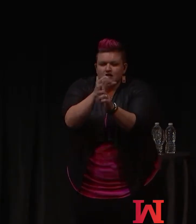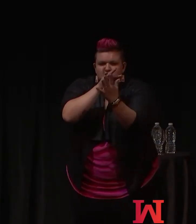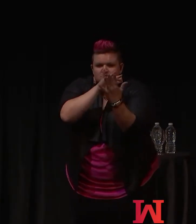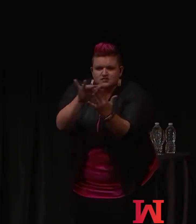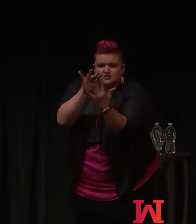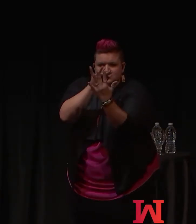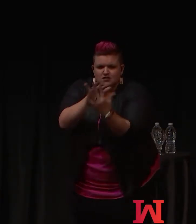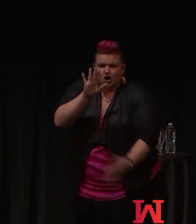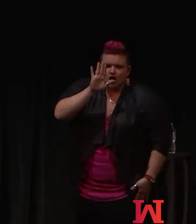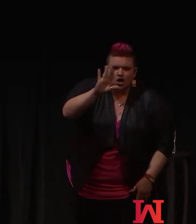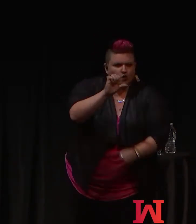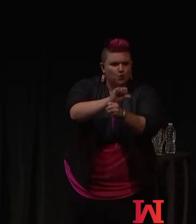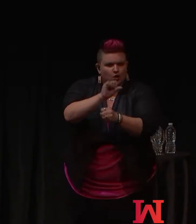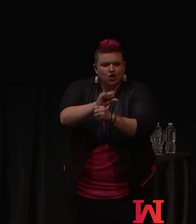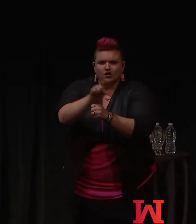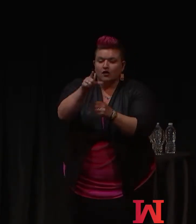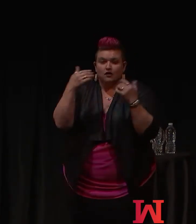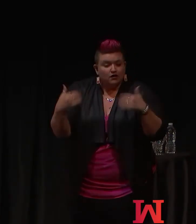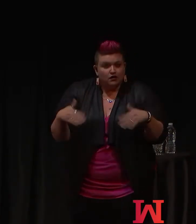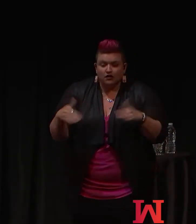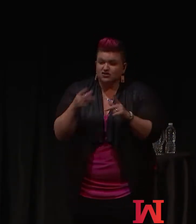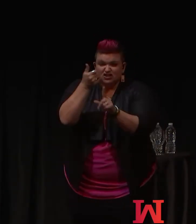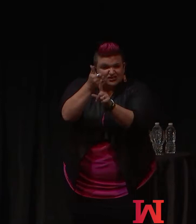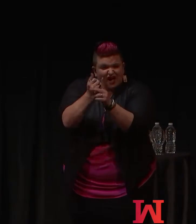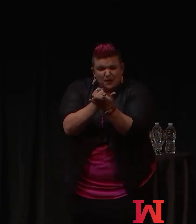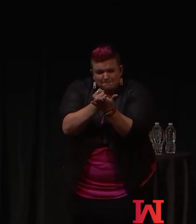how her work carved out a lane for herself in media.